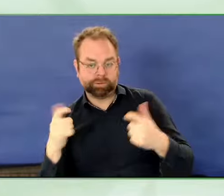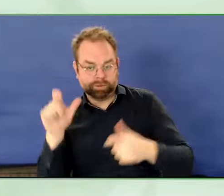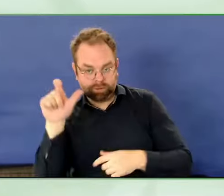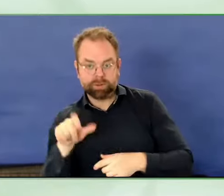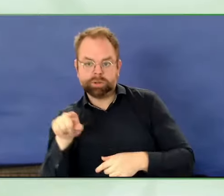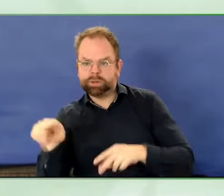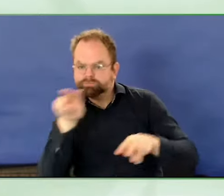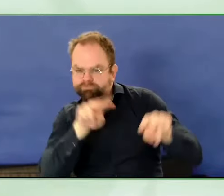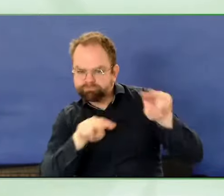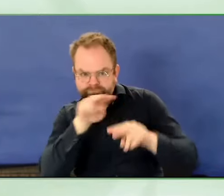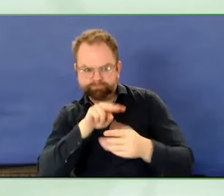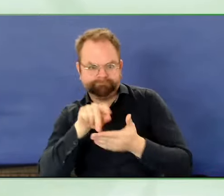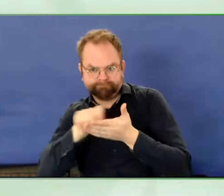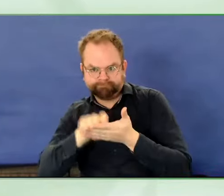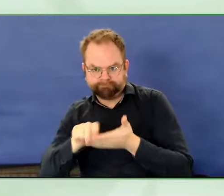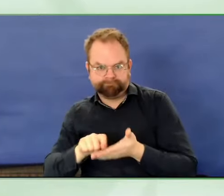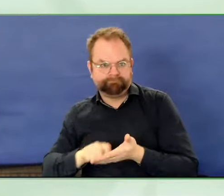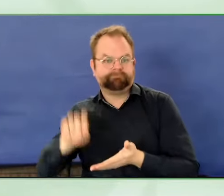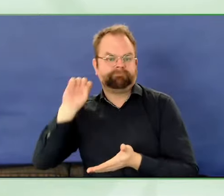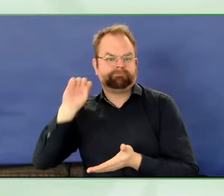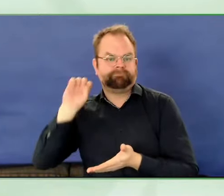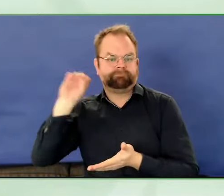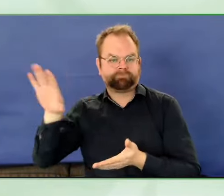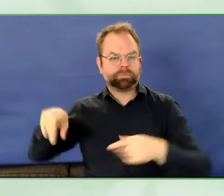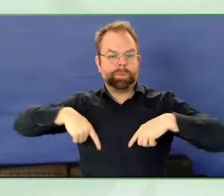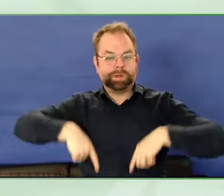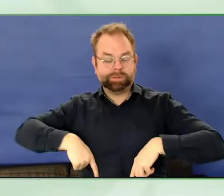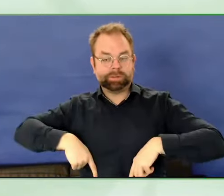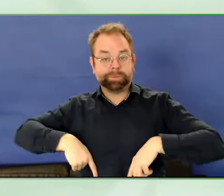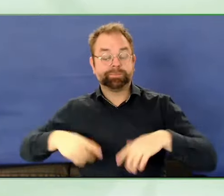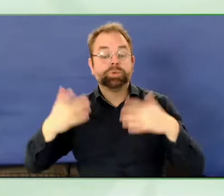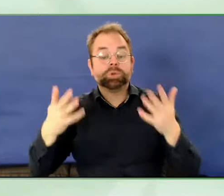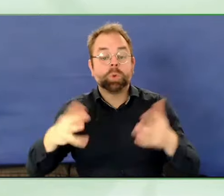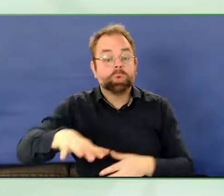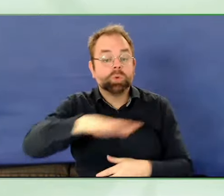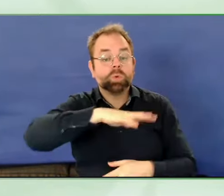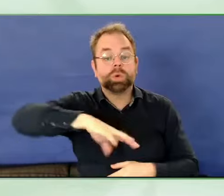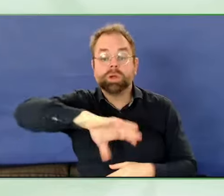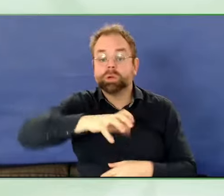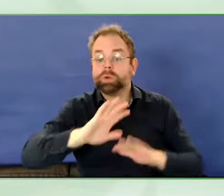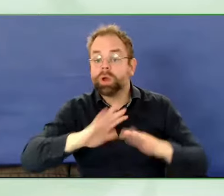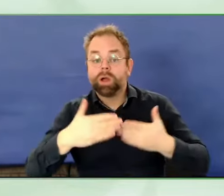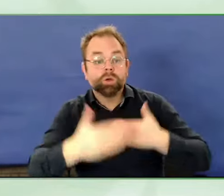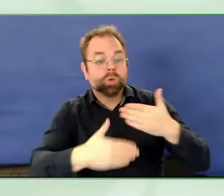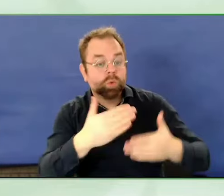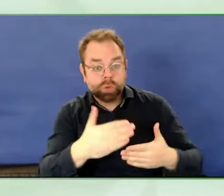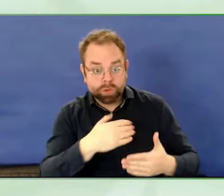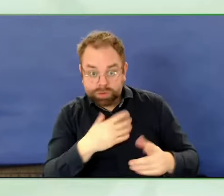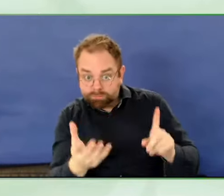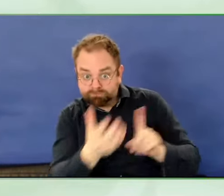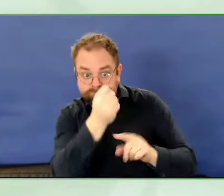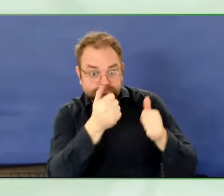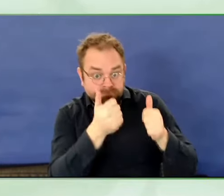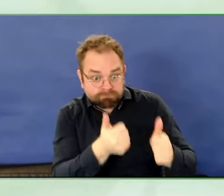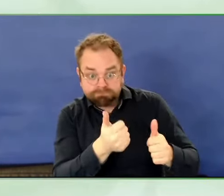I think the government got it right, because this is going to be a catalyst to get things moving forward.